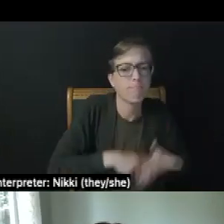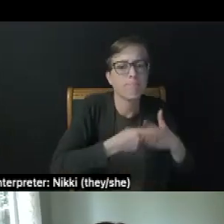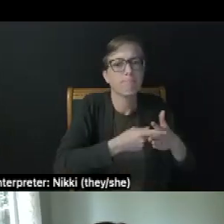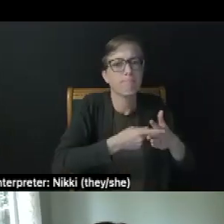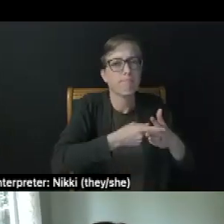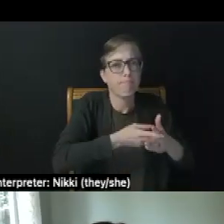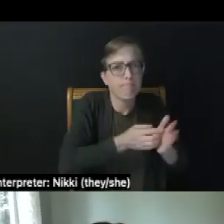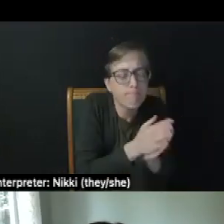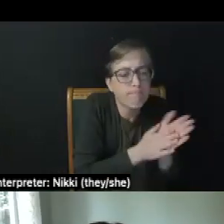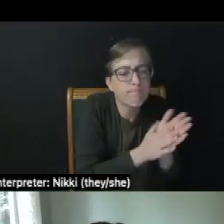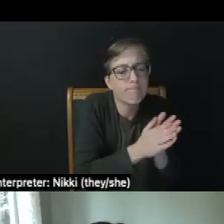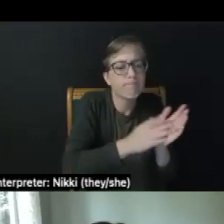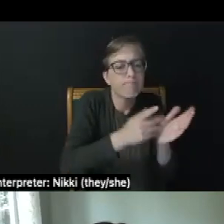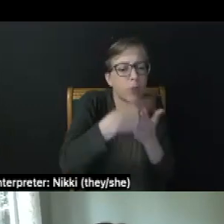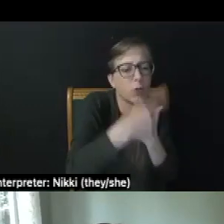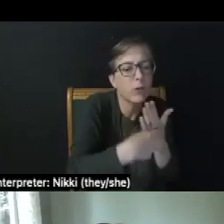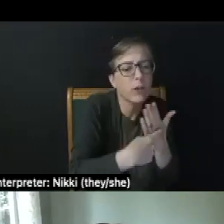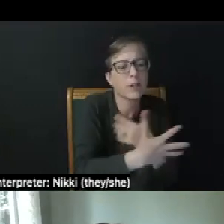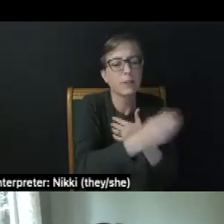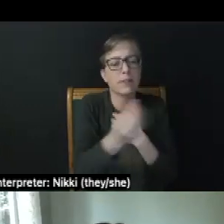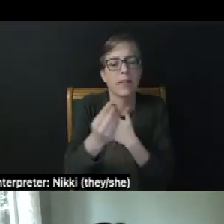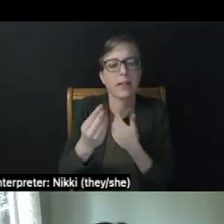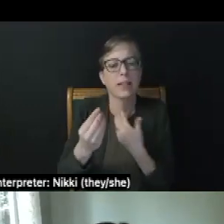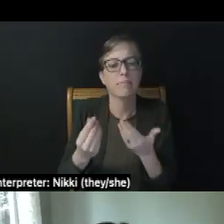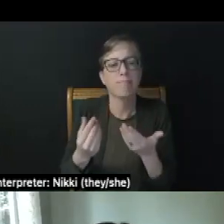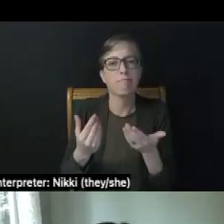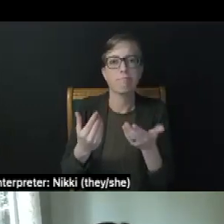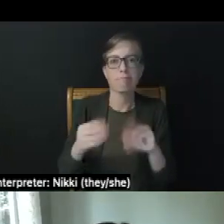findings and trainings for our stakeholders.